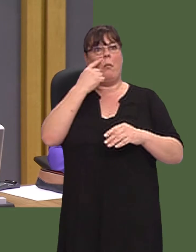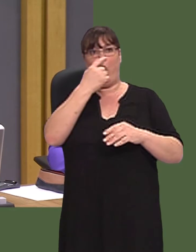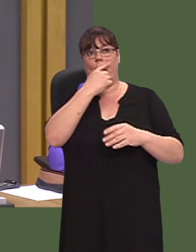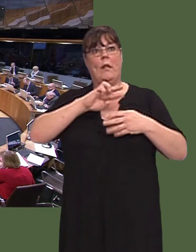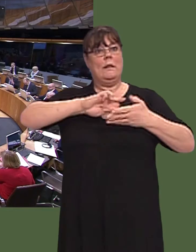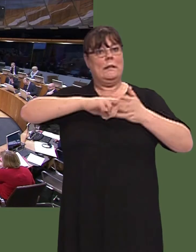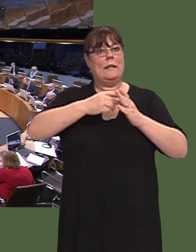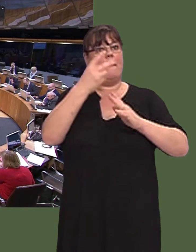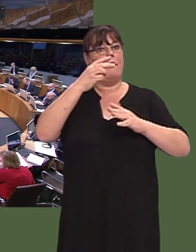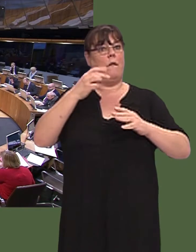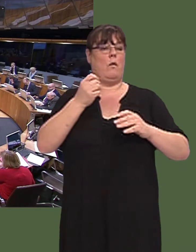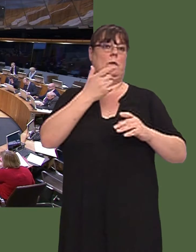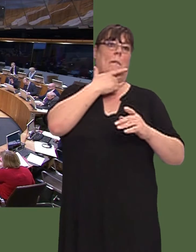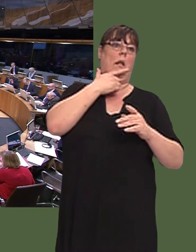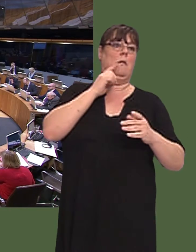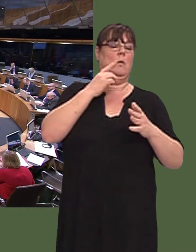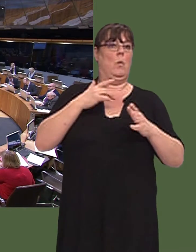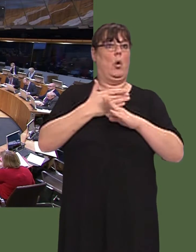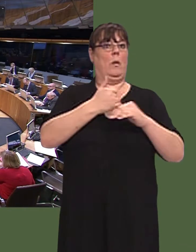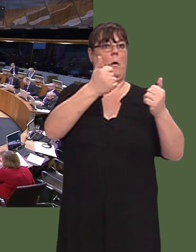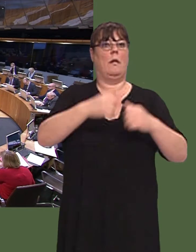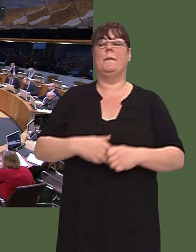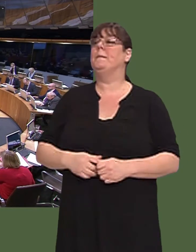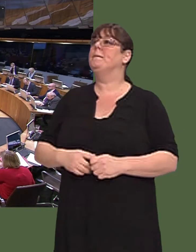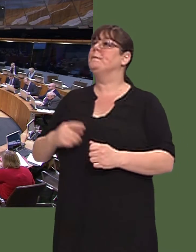Dai Lloyd: 6.